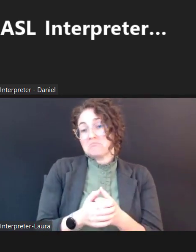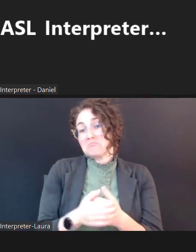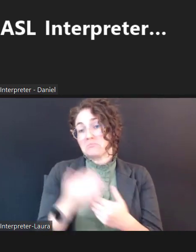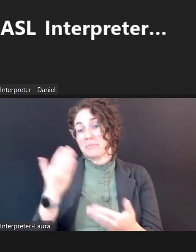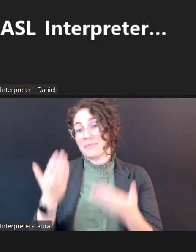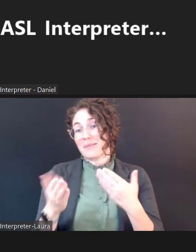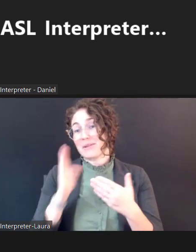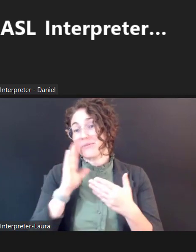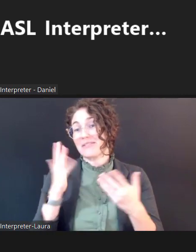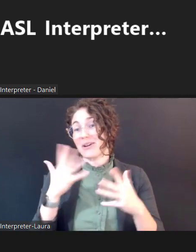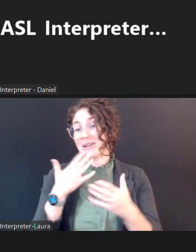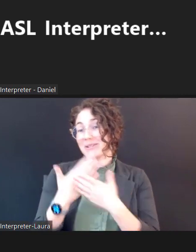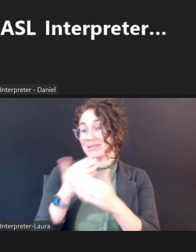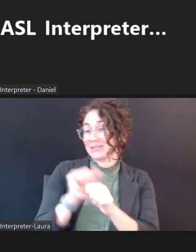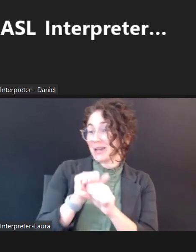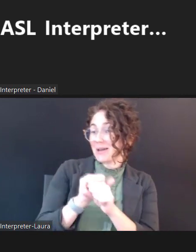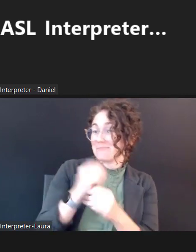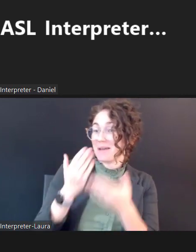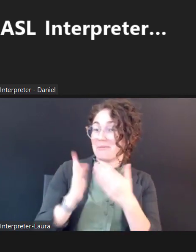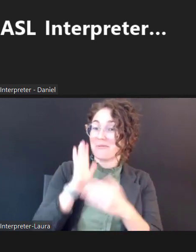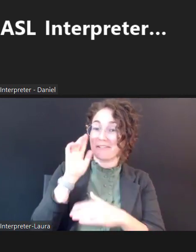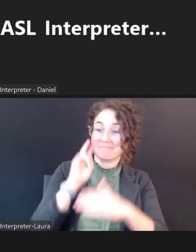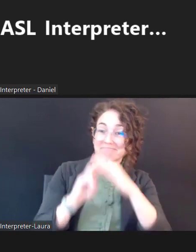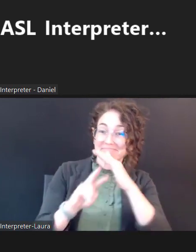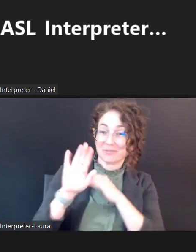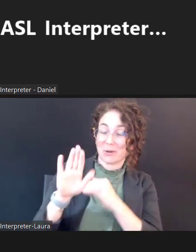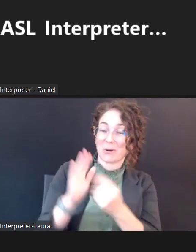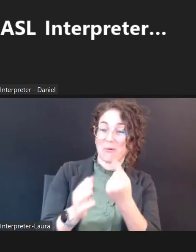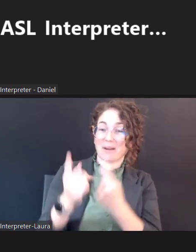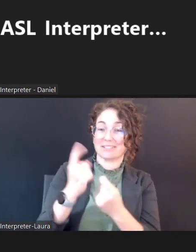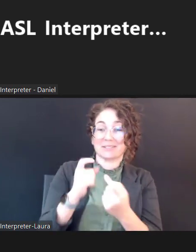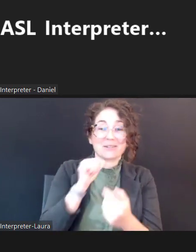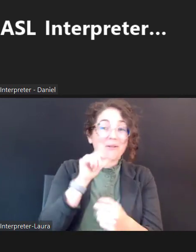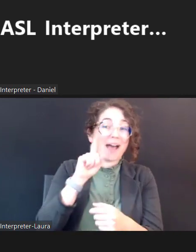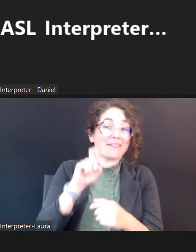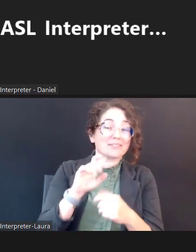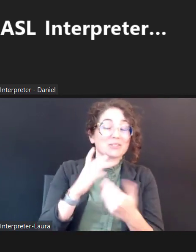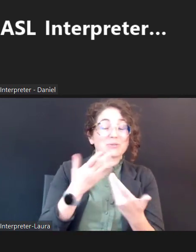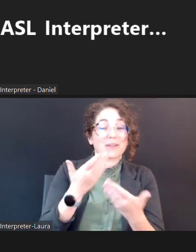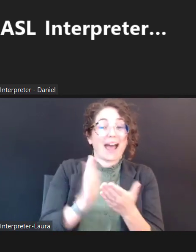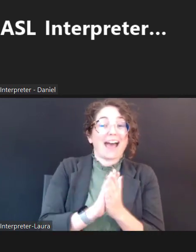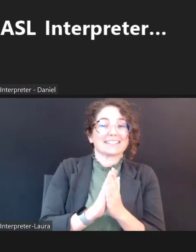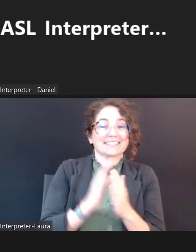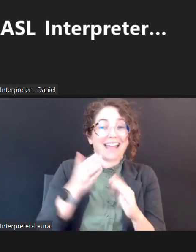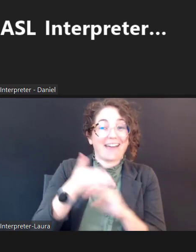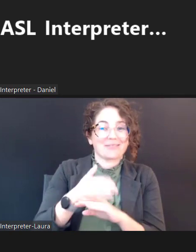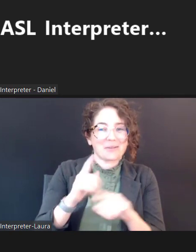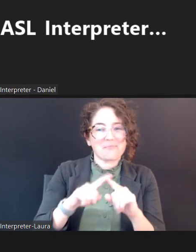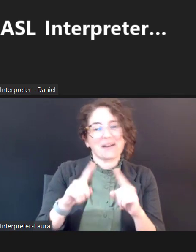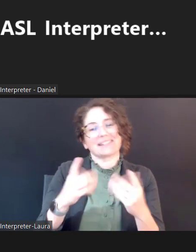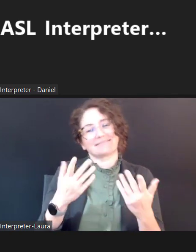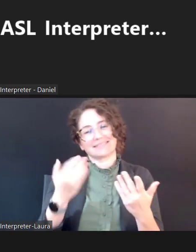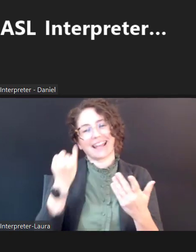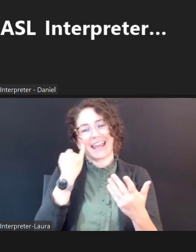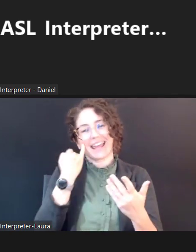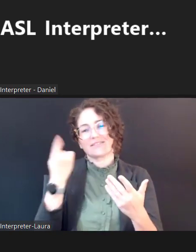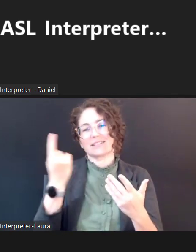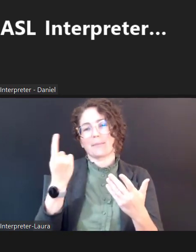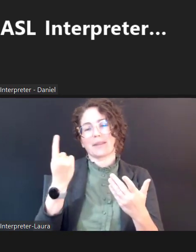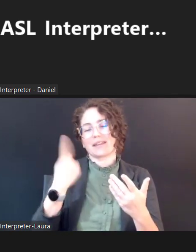question and you won't are to raise it after all. If there are things we don't address or you want us to repeat at